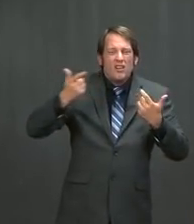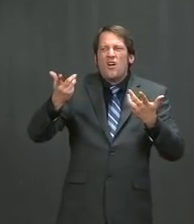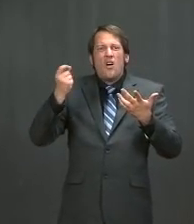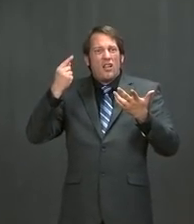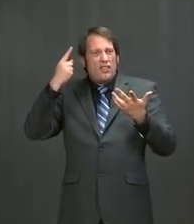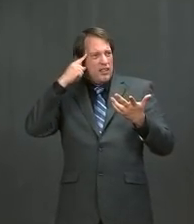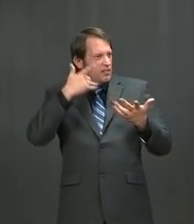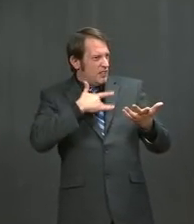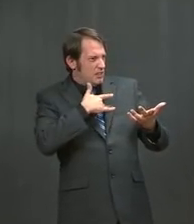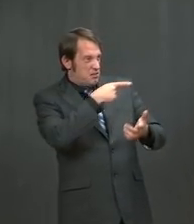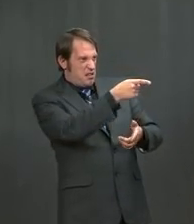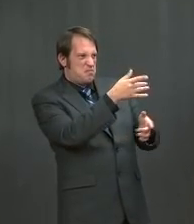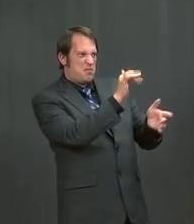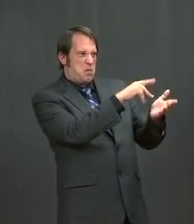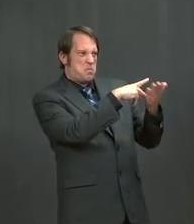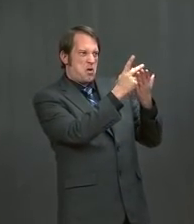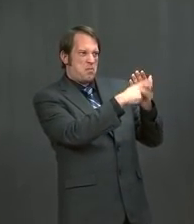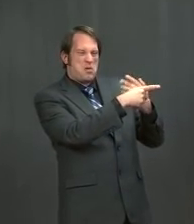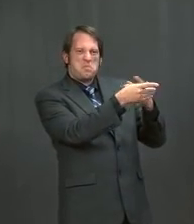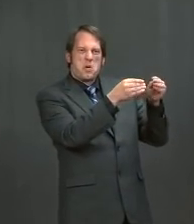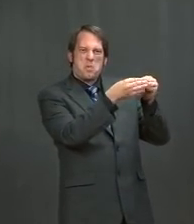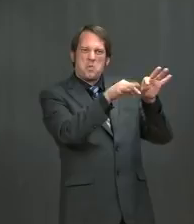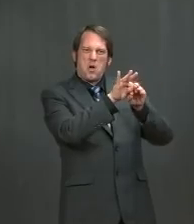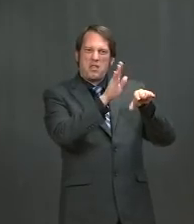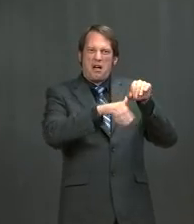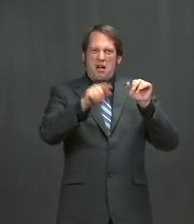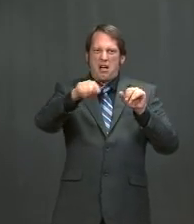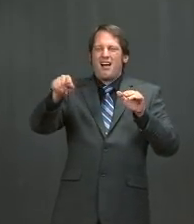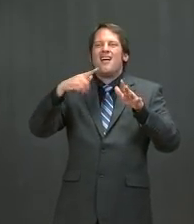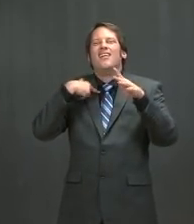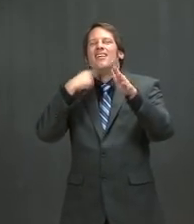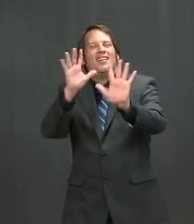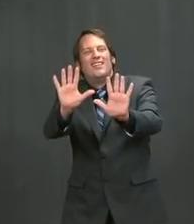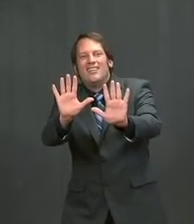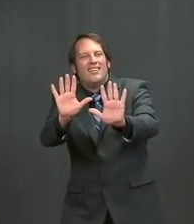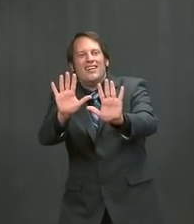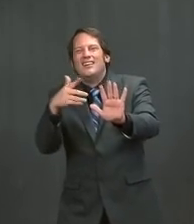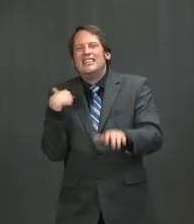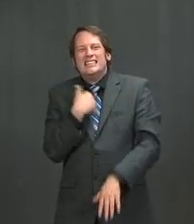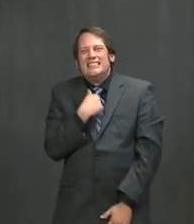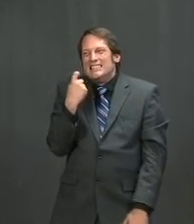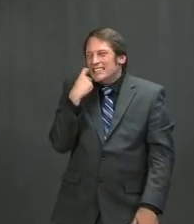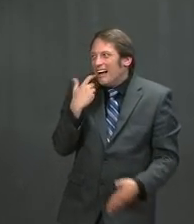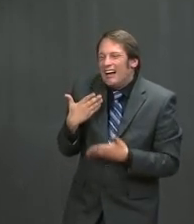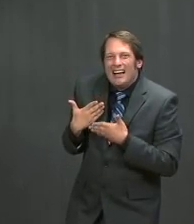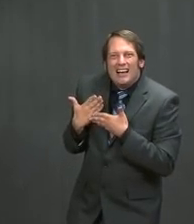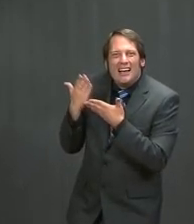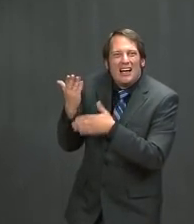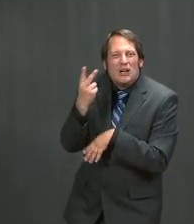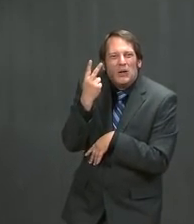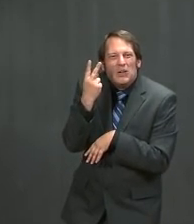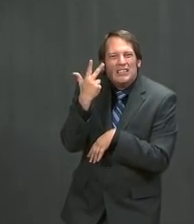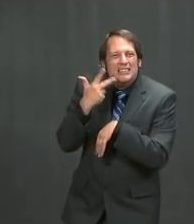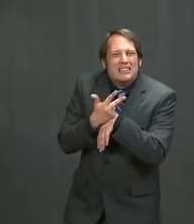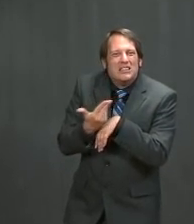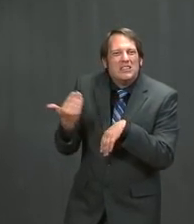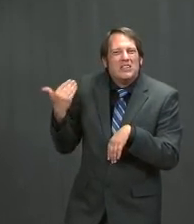Ms. Psaki: It's -- we're not quite there yet. We just proposed this a couple of days ago. A "competitive bidding process" -- which I think most Americans would support --